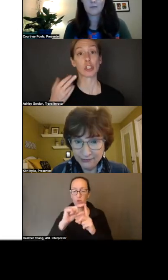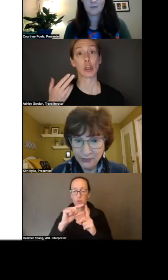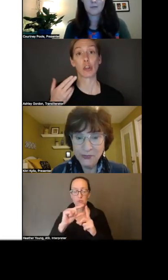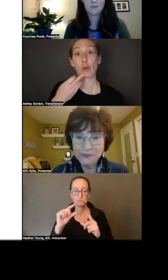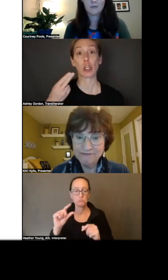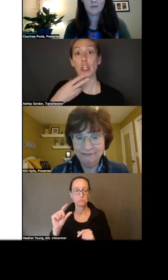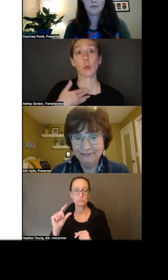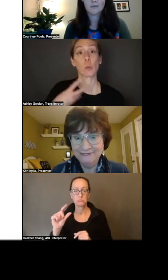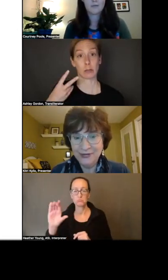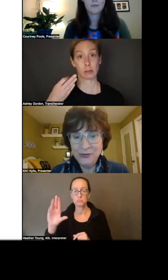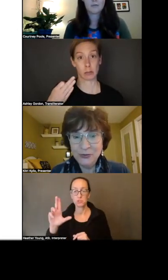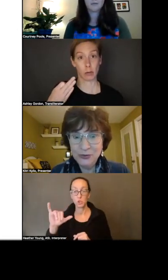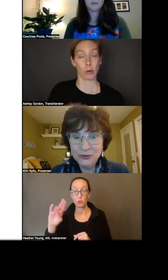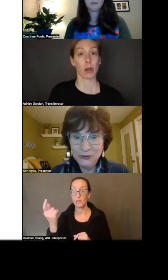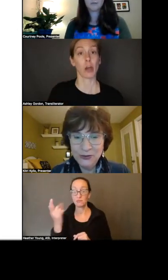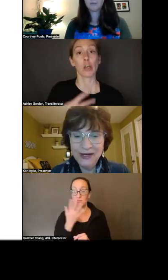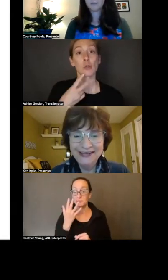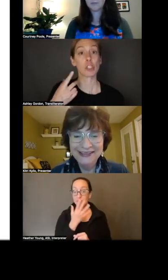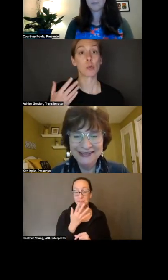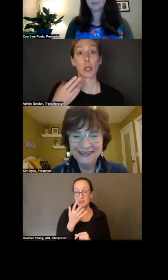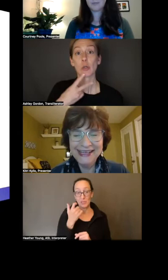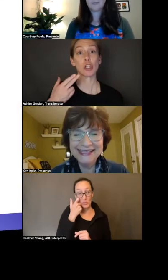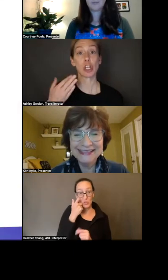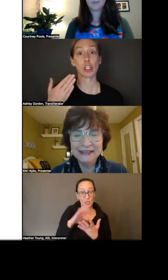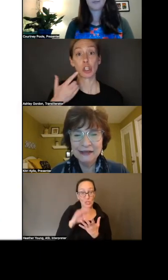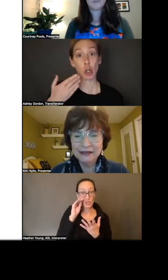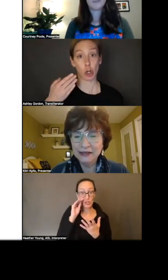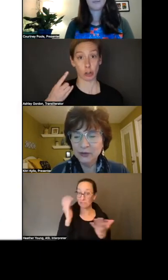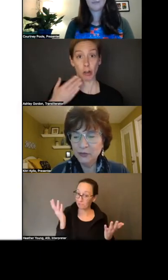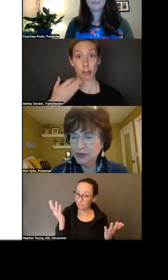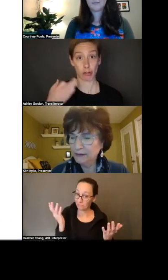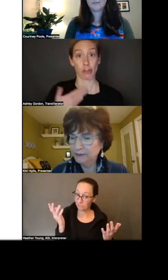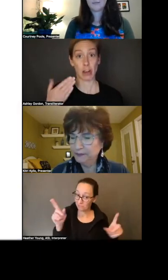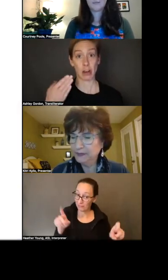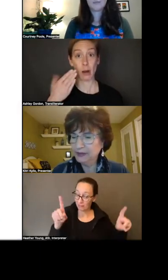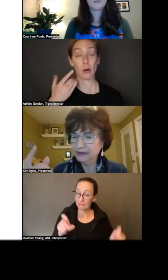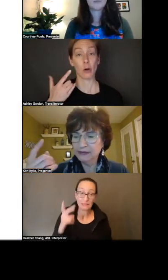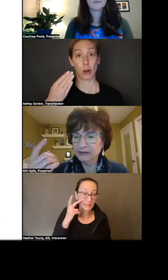So use what you just learned, all right? Number one is.